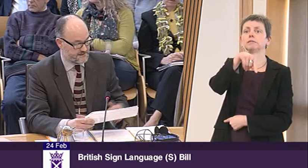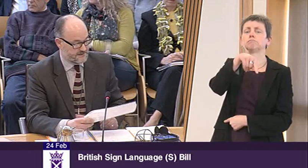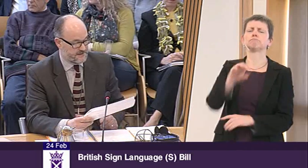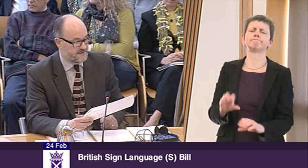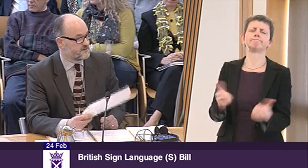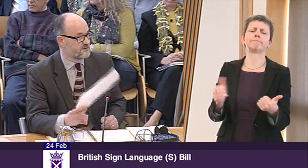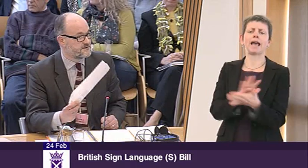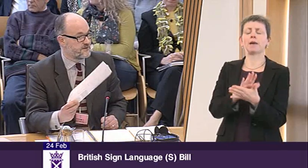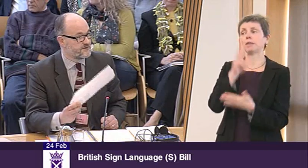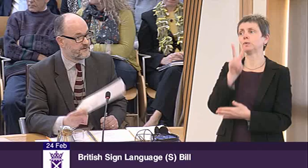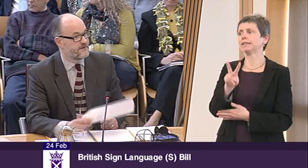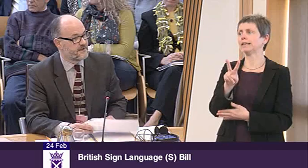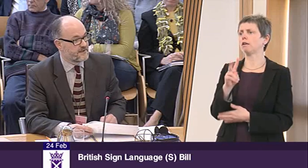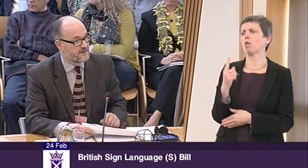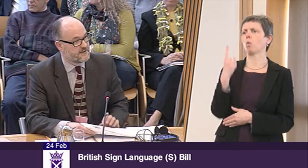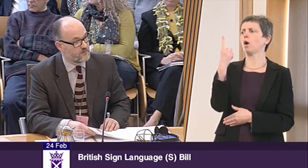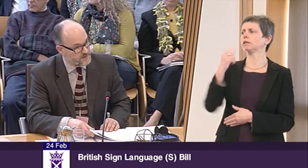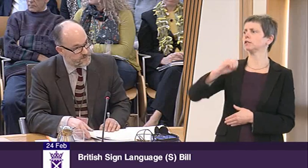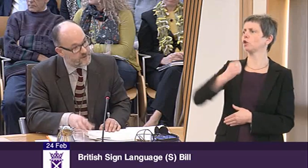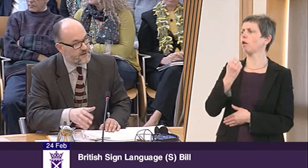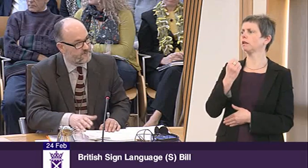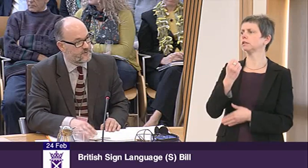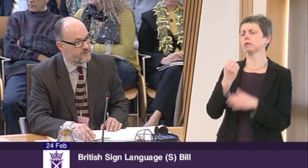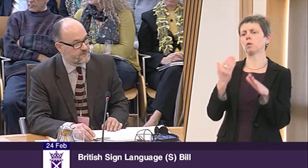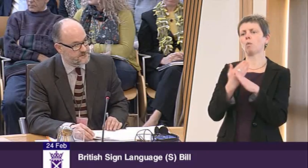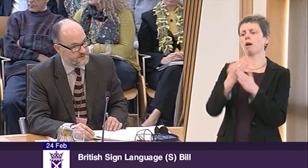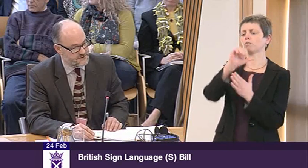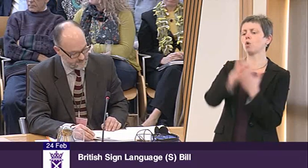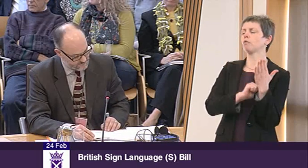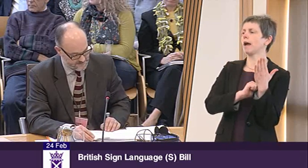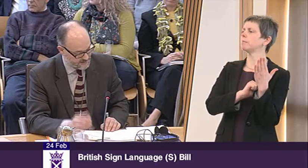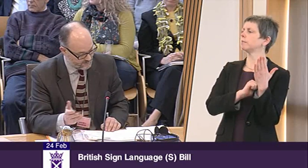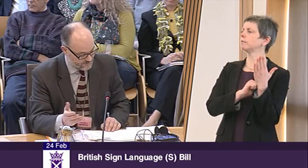that the Scottish Government’s “One Scotland—the Government’s Programme for Scotland 2014-15”